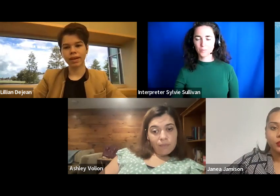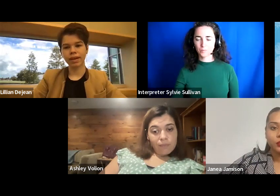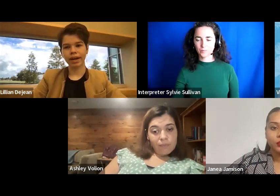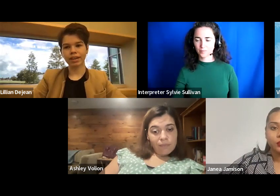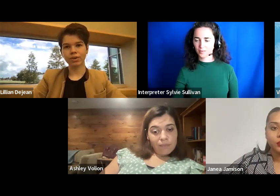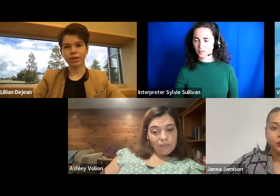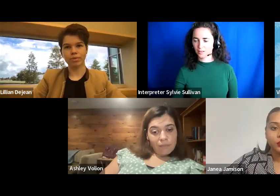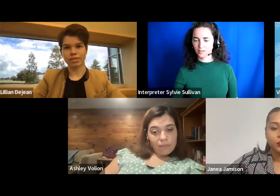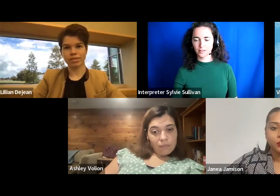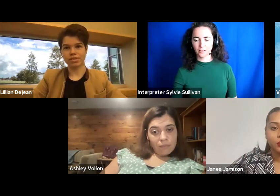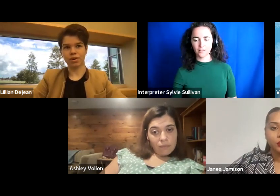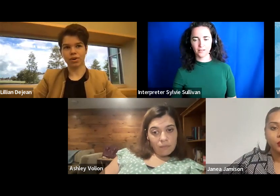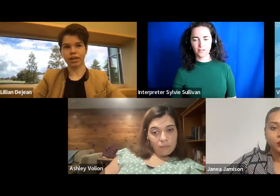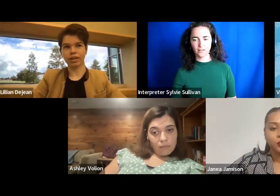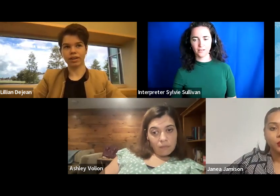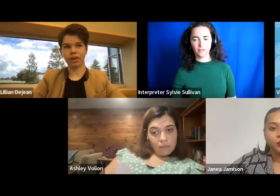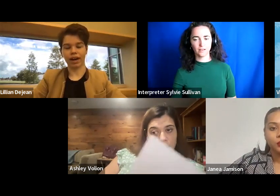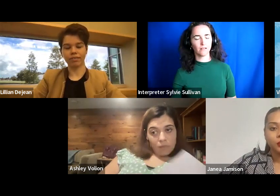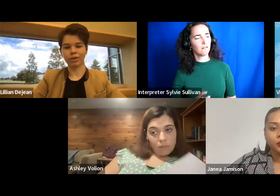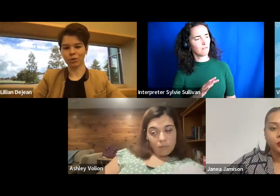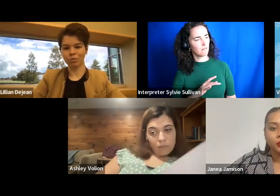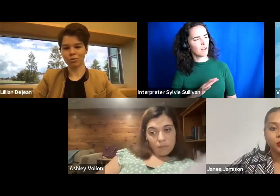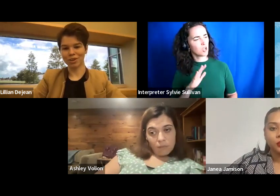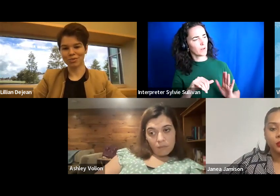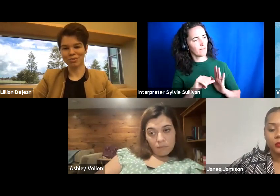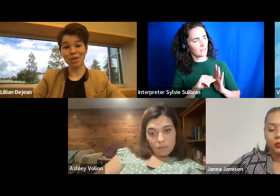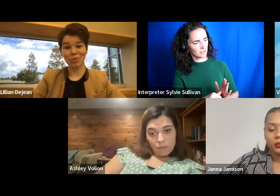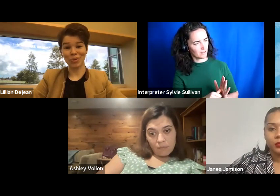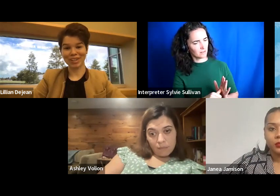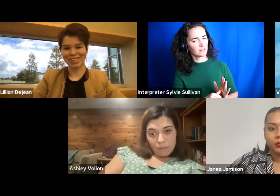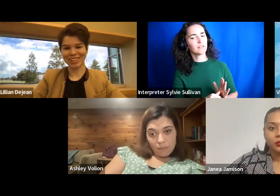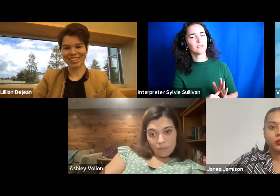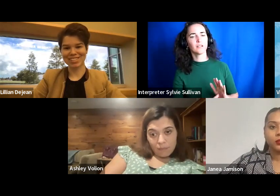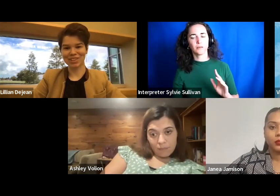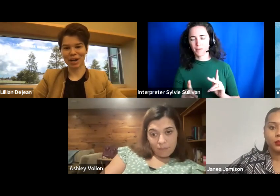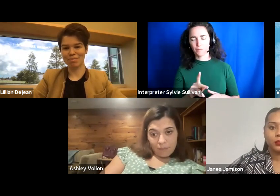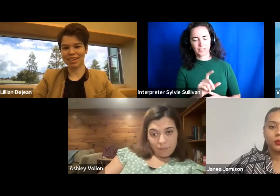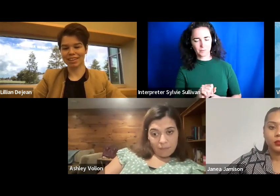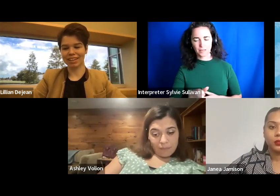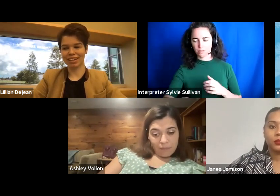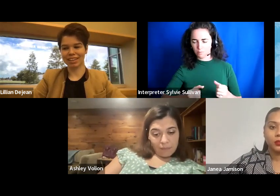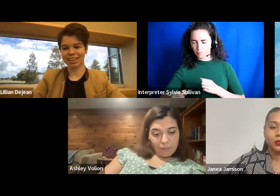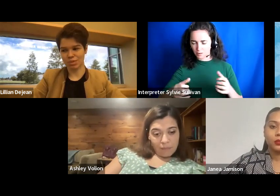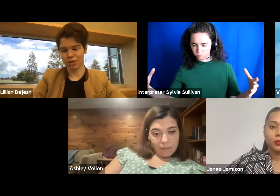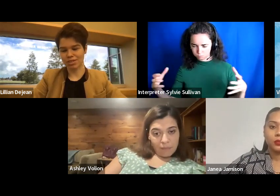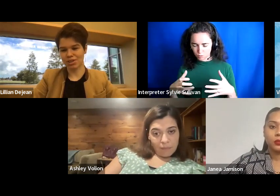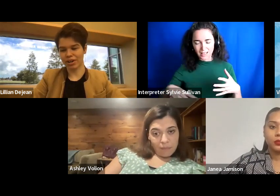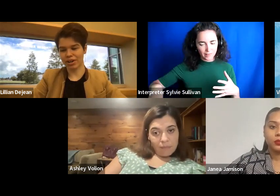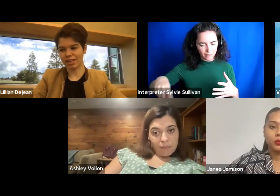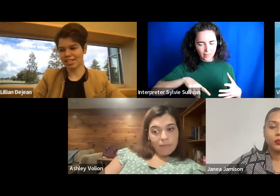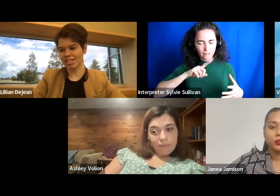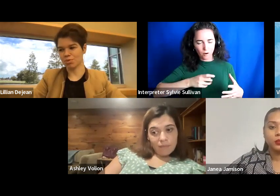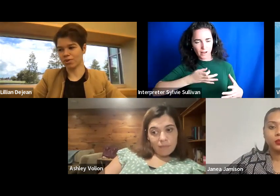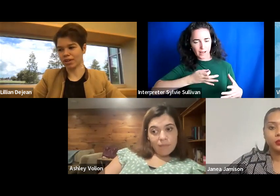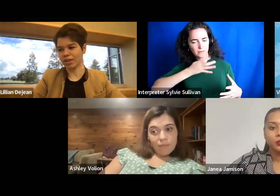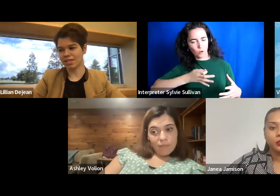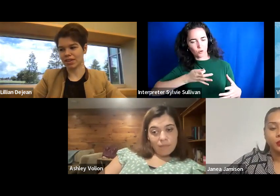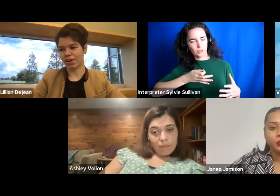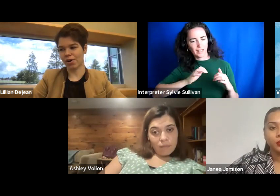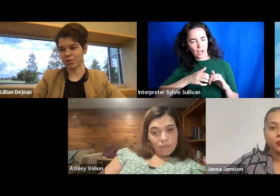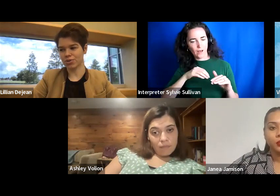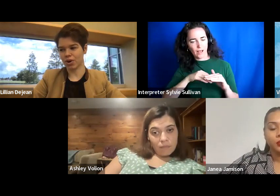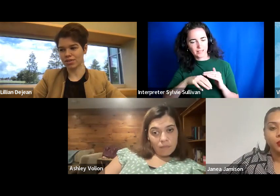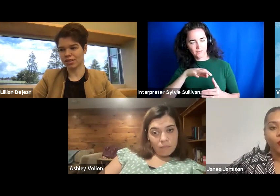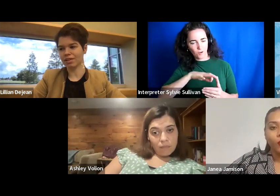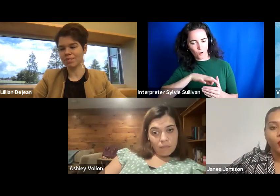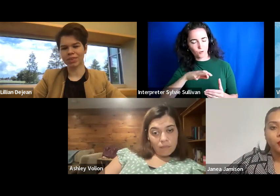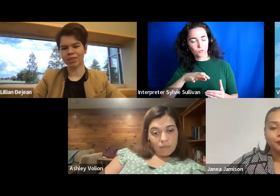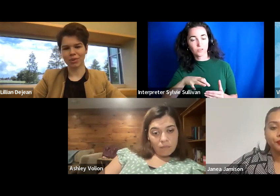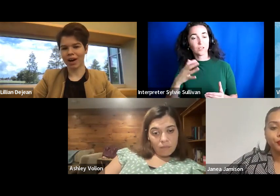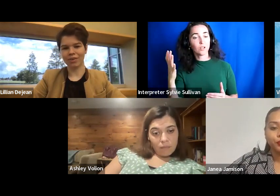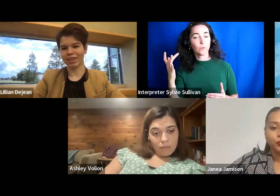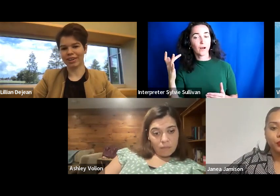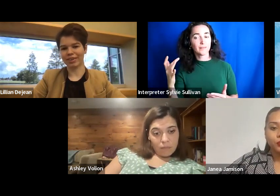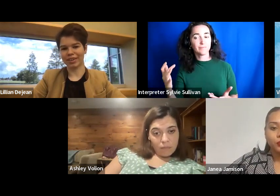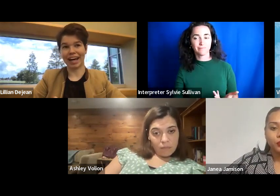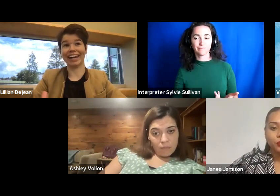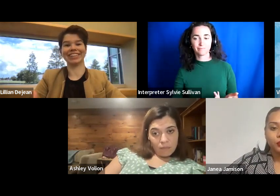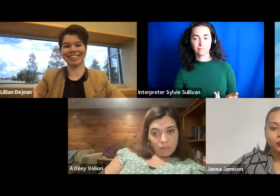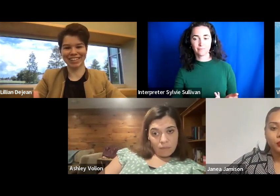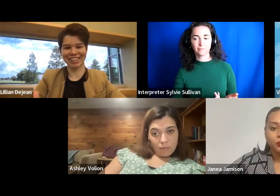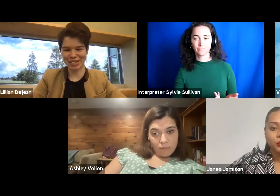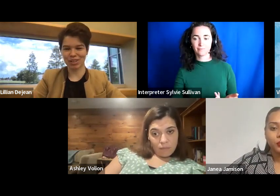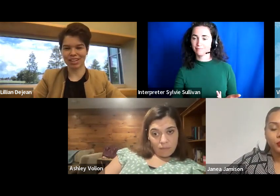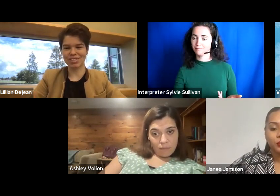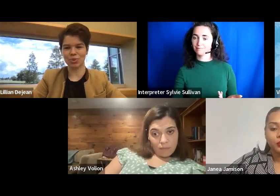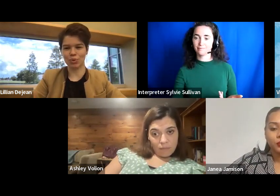I love your emphasis on on having a group of people with disabilities right being the the experts on accessible loading, because I think all too often throughout, you know, the entirety of disability.